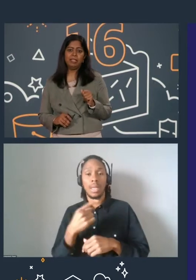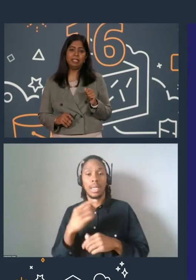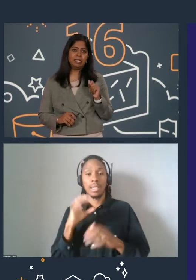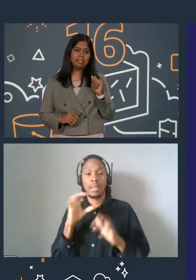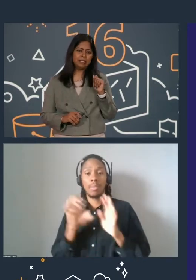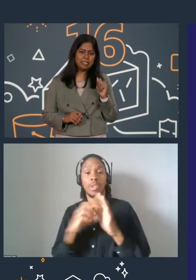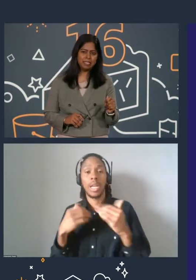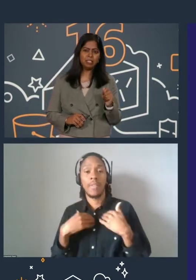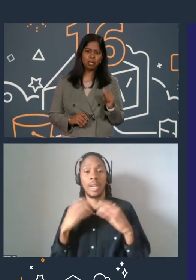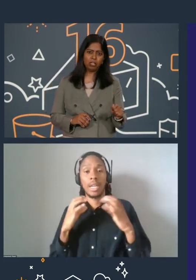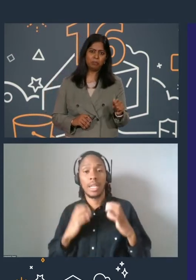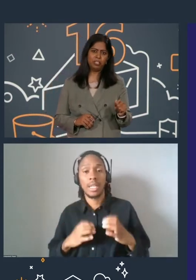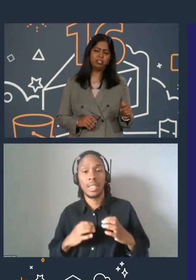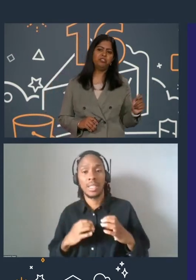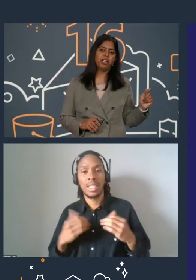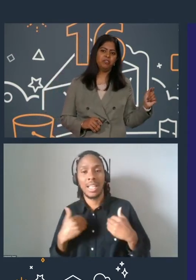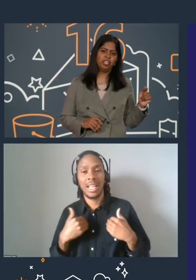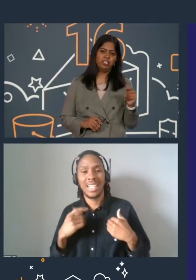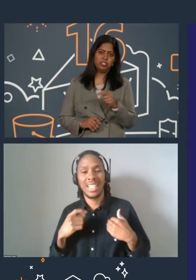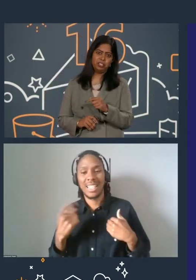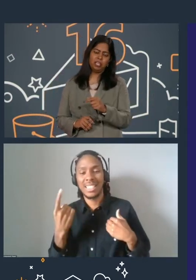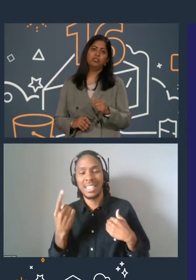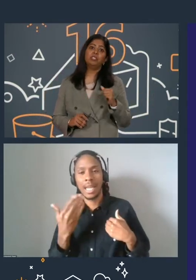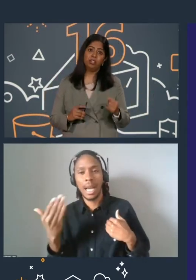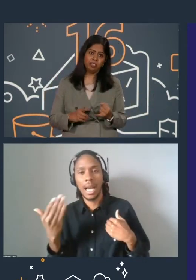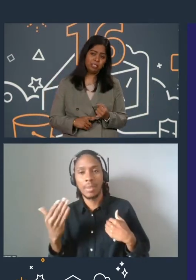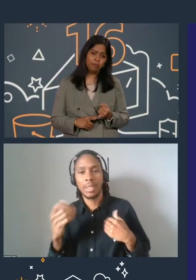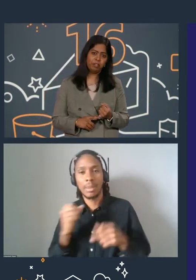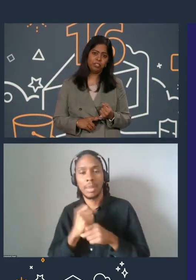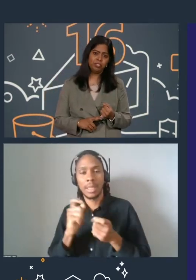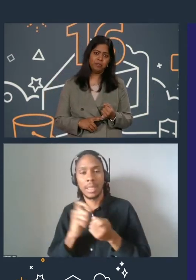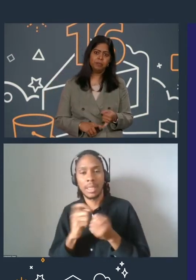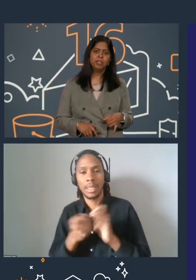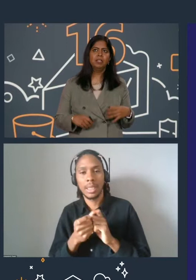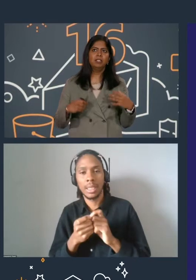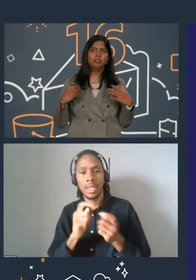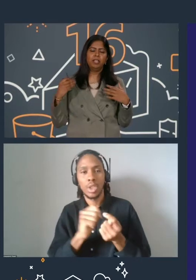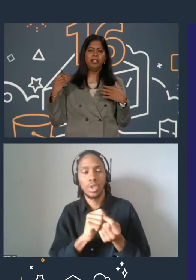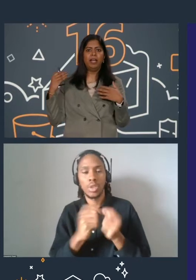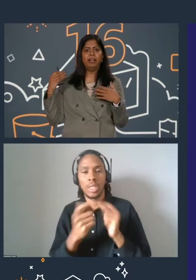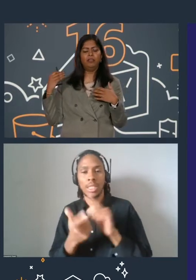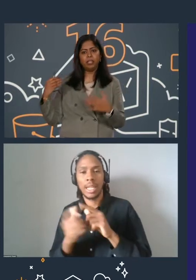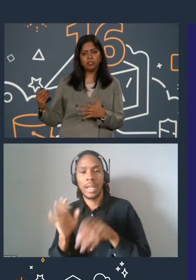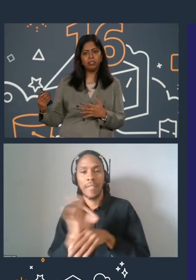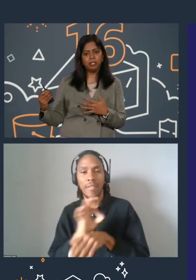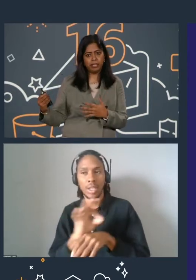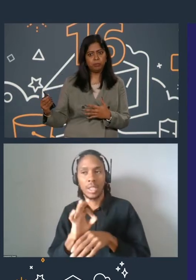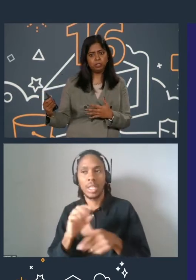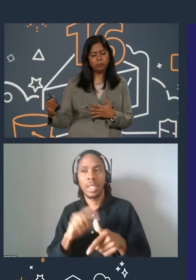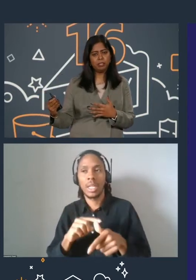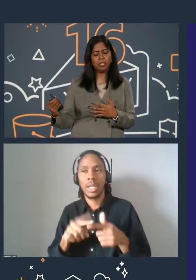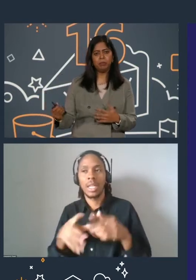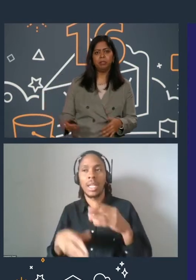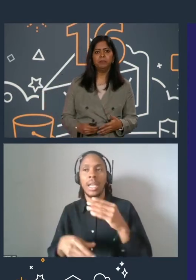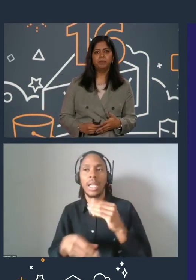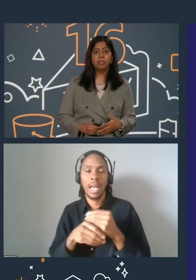that needed a single object to drive changes to a translate function, to then add a record to the dynamo DB table,